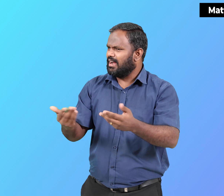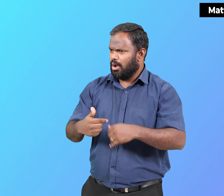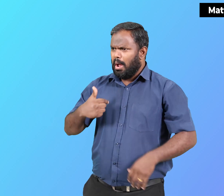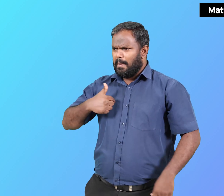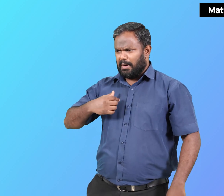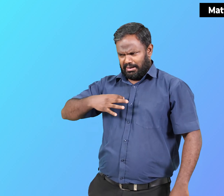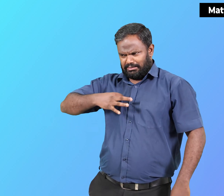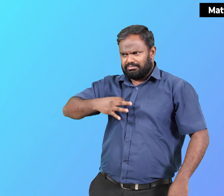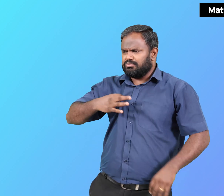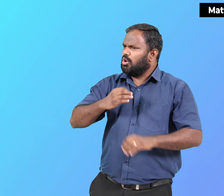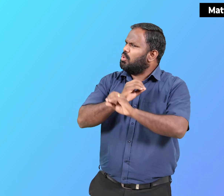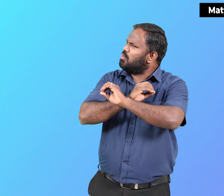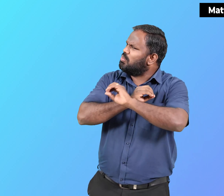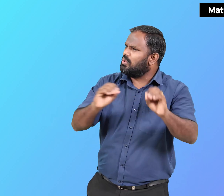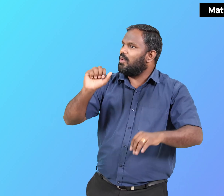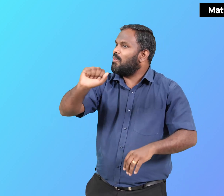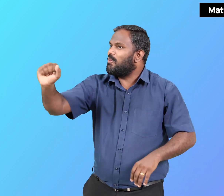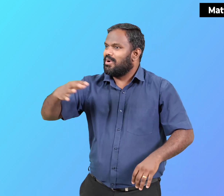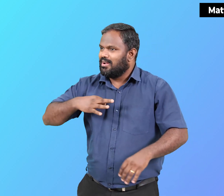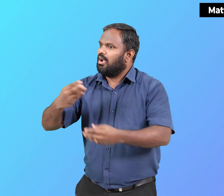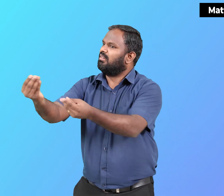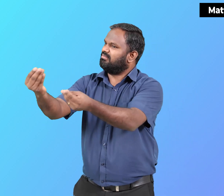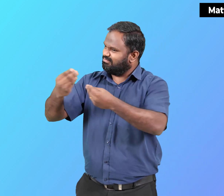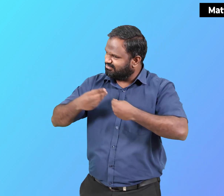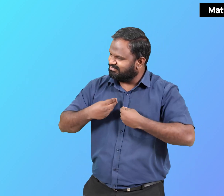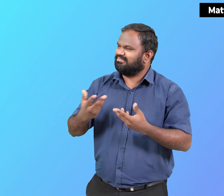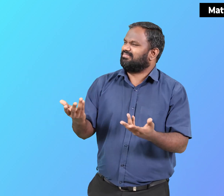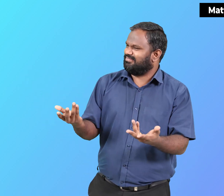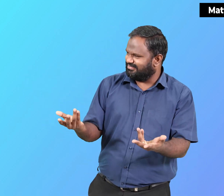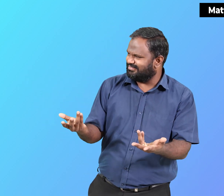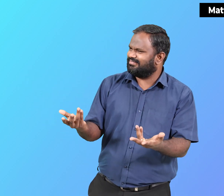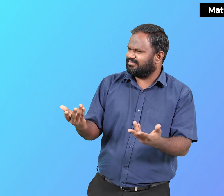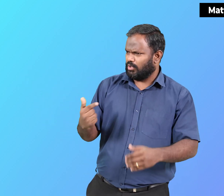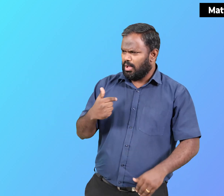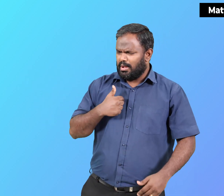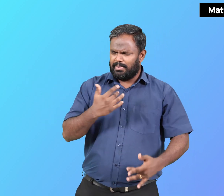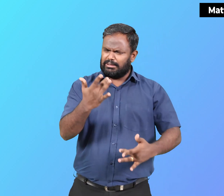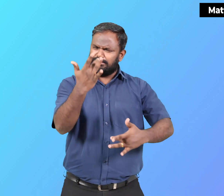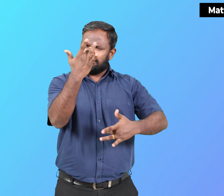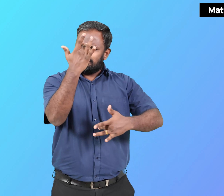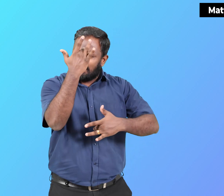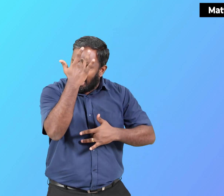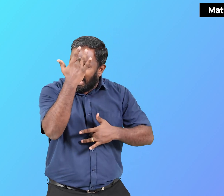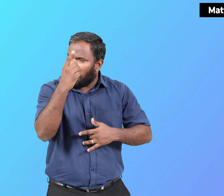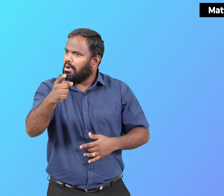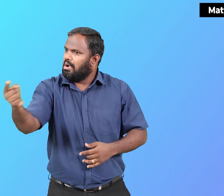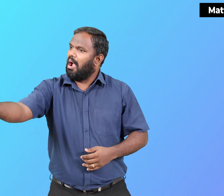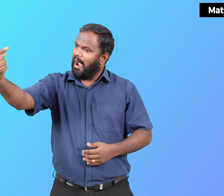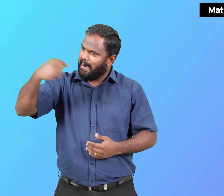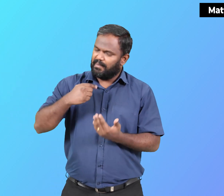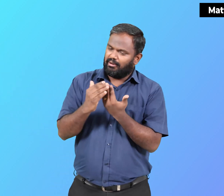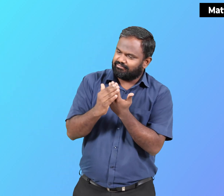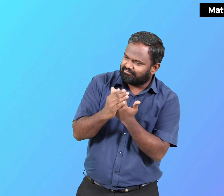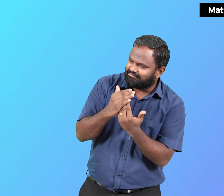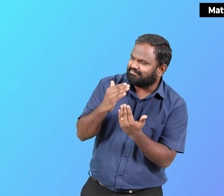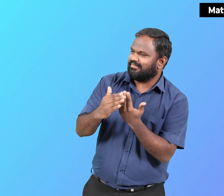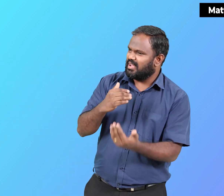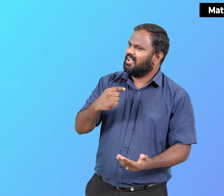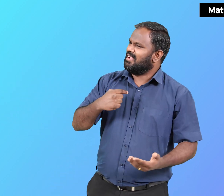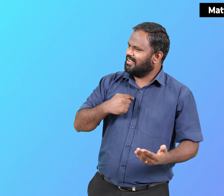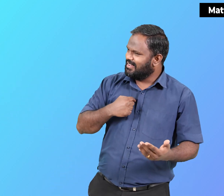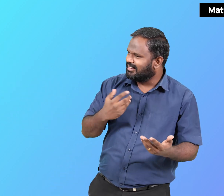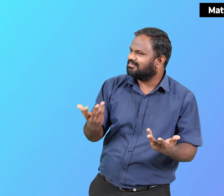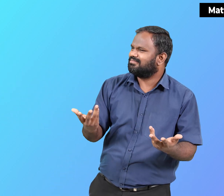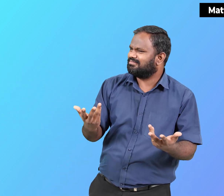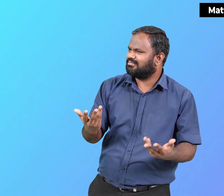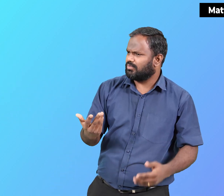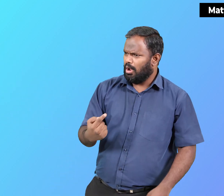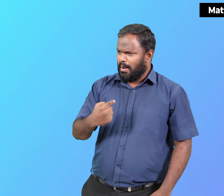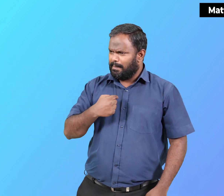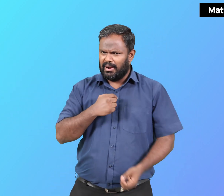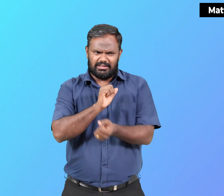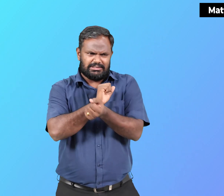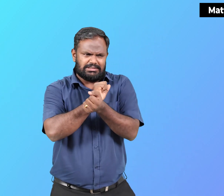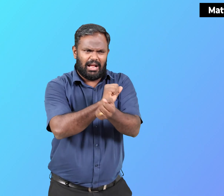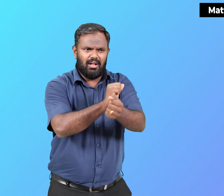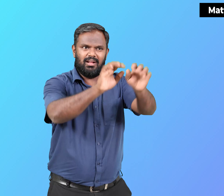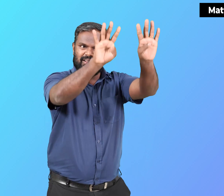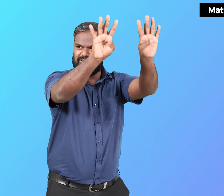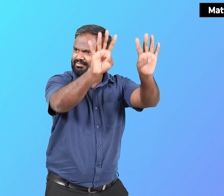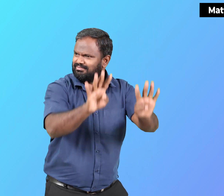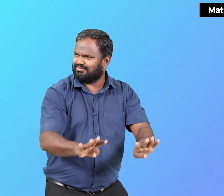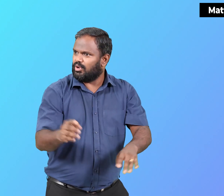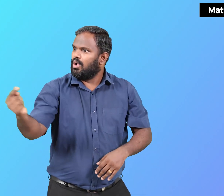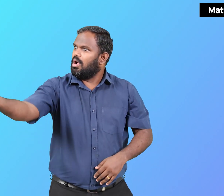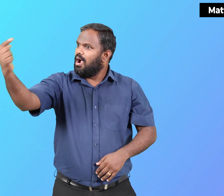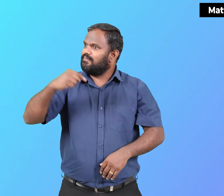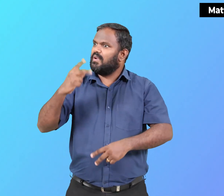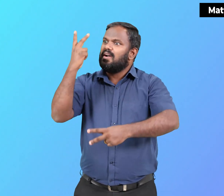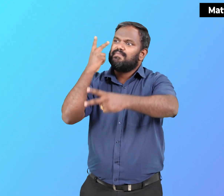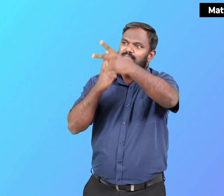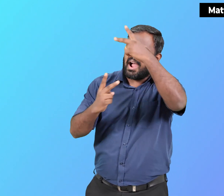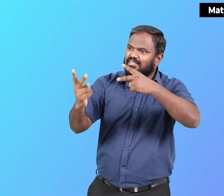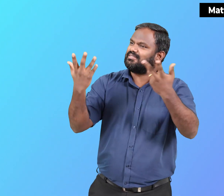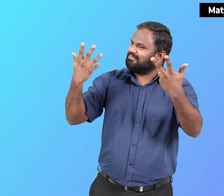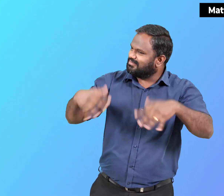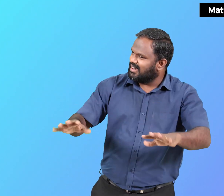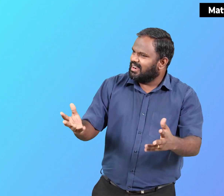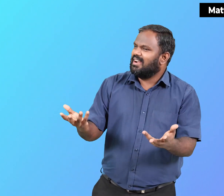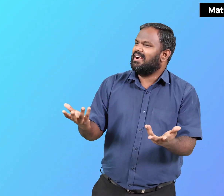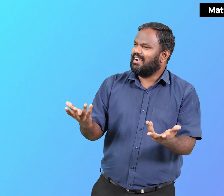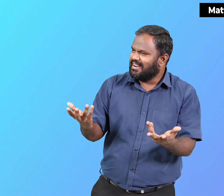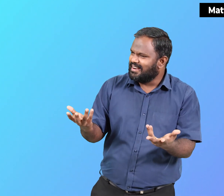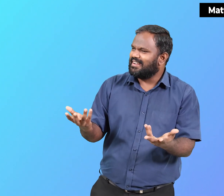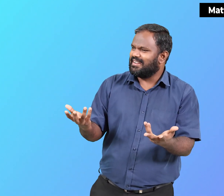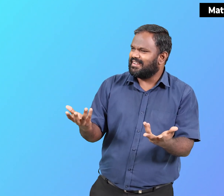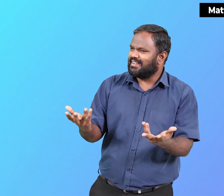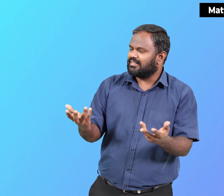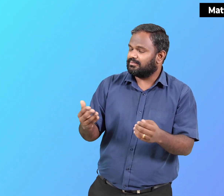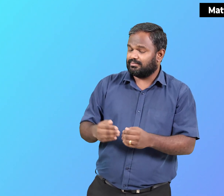When I was without clothes, you gave me something to wear. When I was sick, you cared for me. When I was in prison, you came to visit me.’